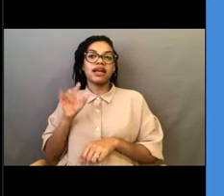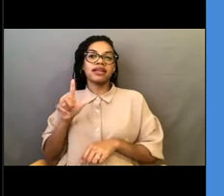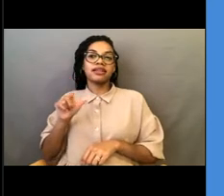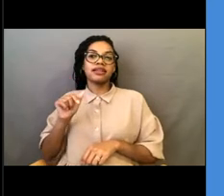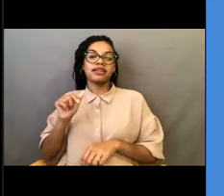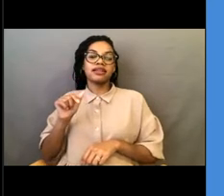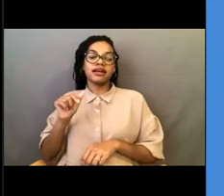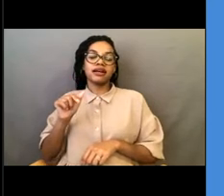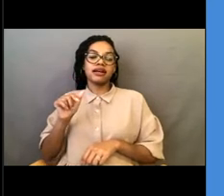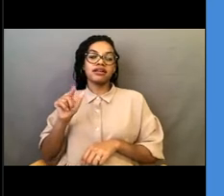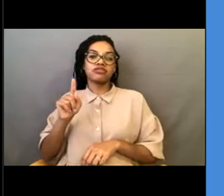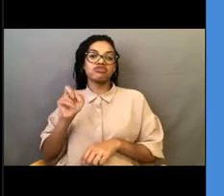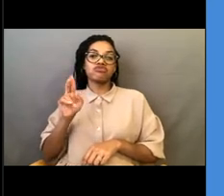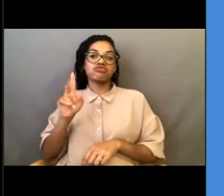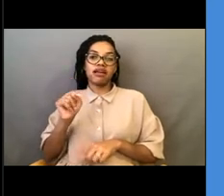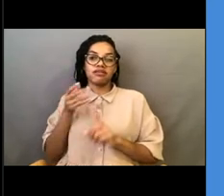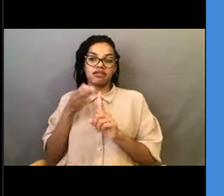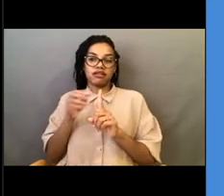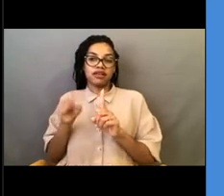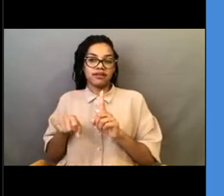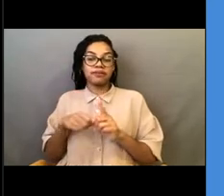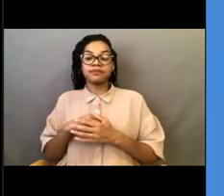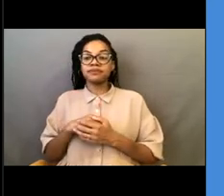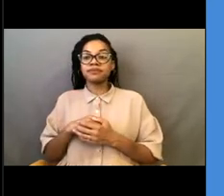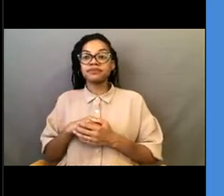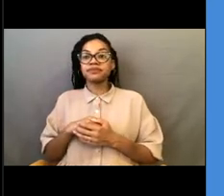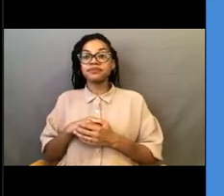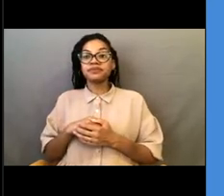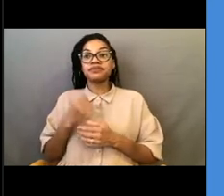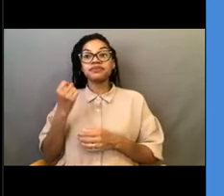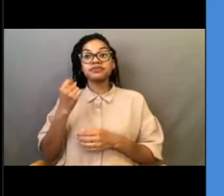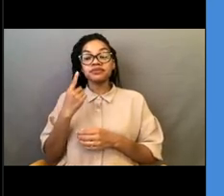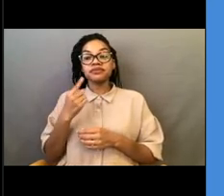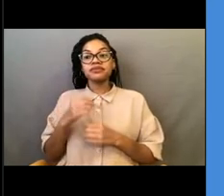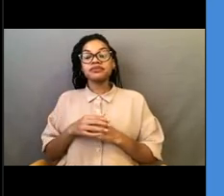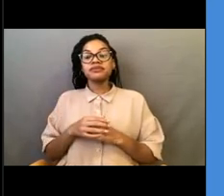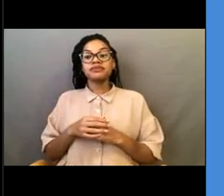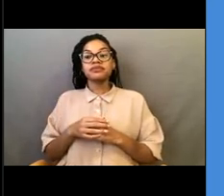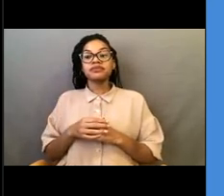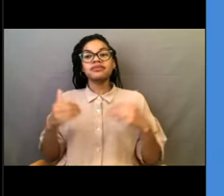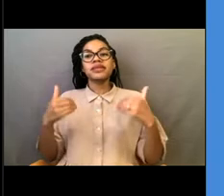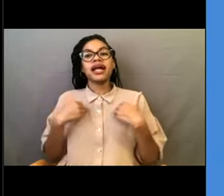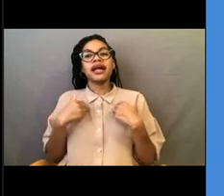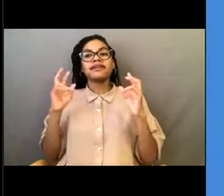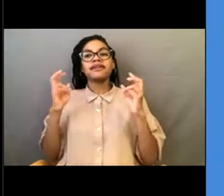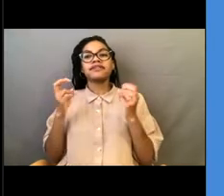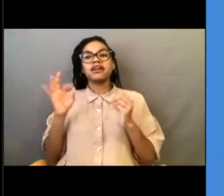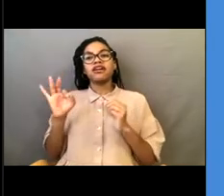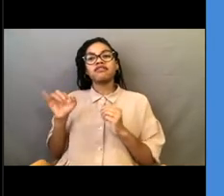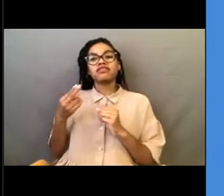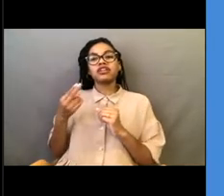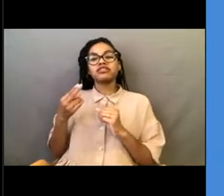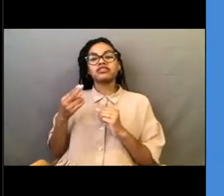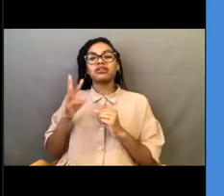Some other fun facts is they're the largest of the fresh water char. It's kind of a category of fish that they belong to.